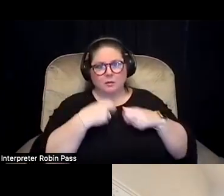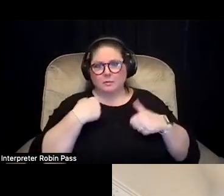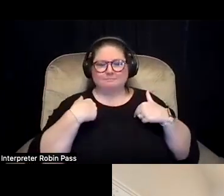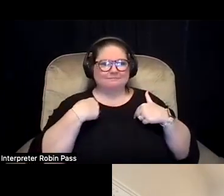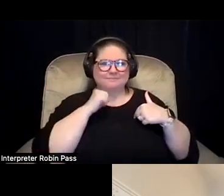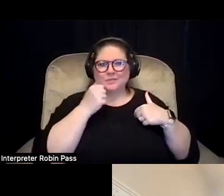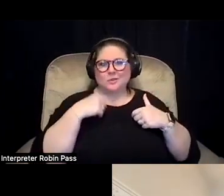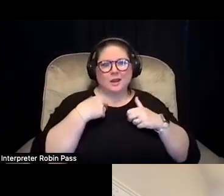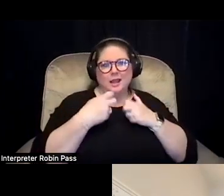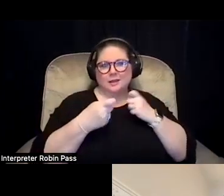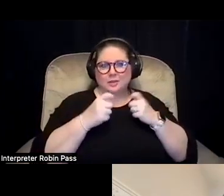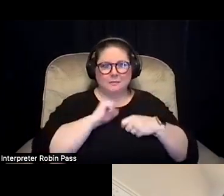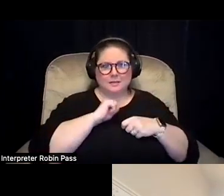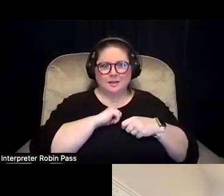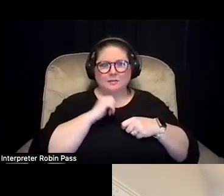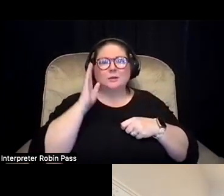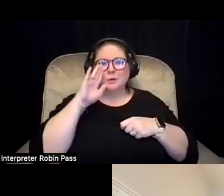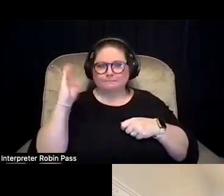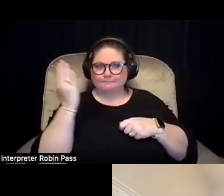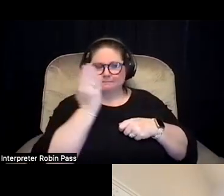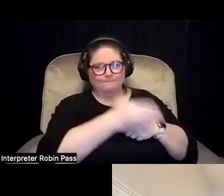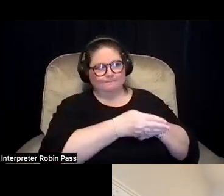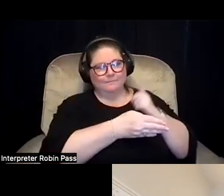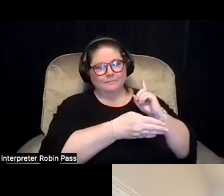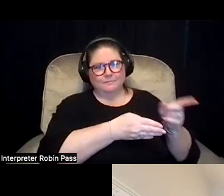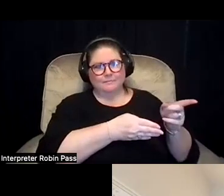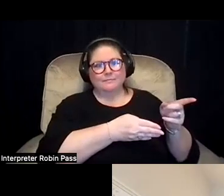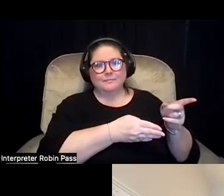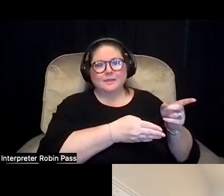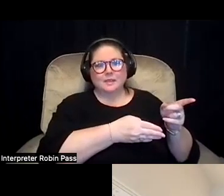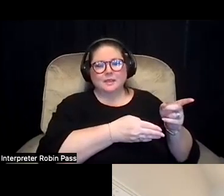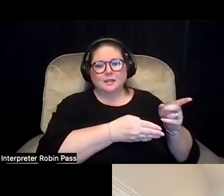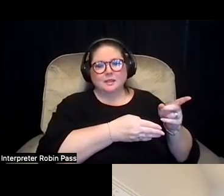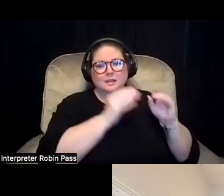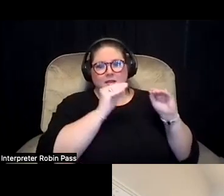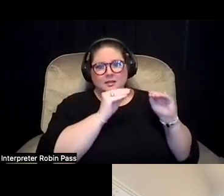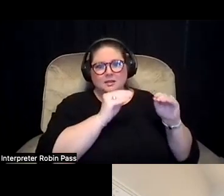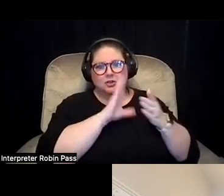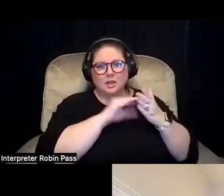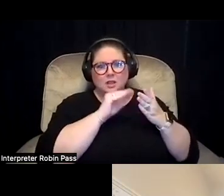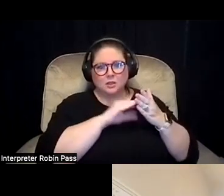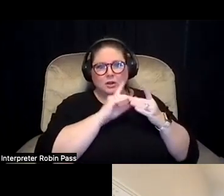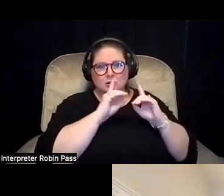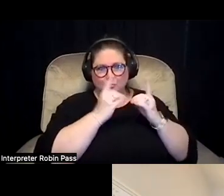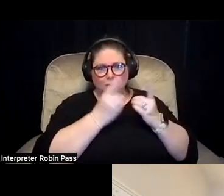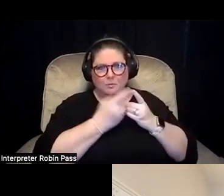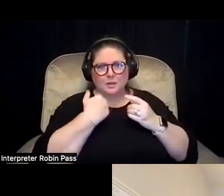they'd be directed to call someone in the in the teaching and learning department of our district